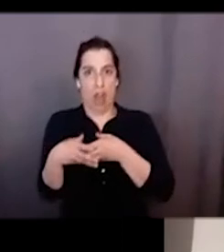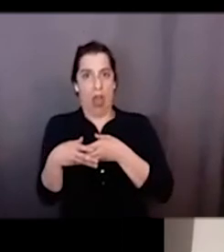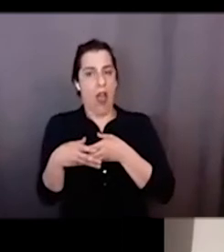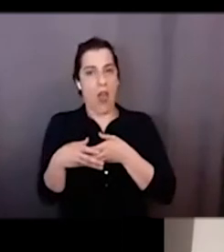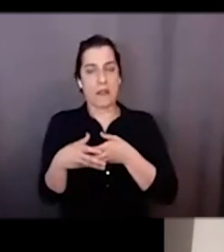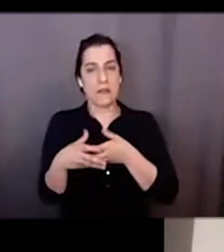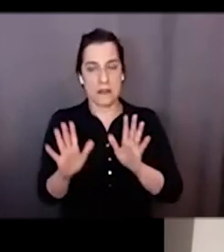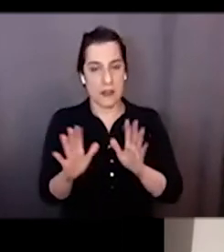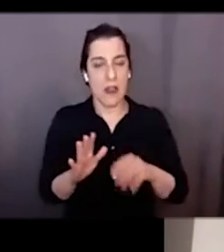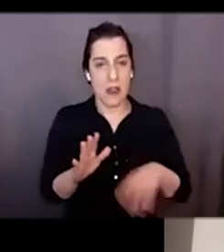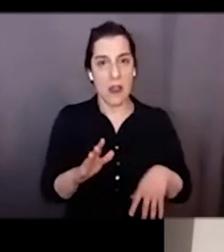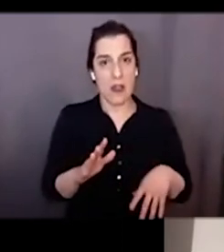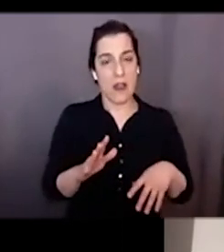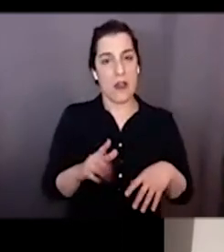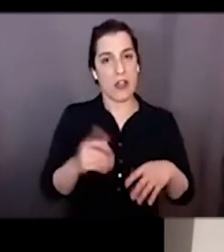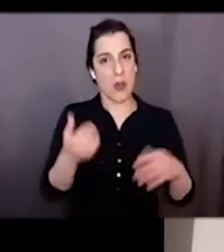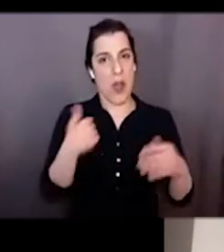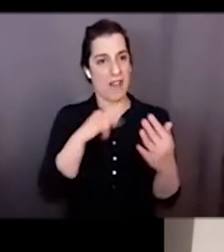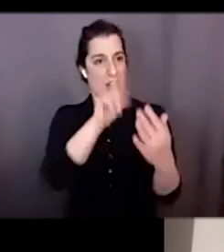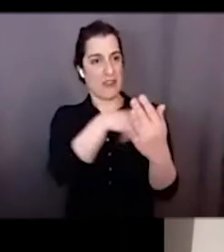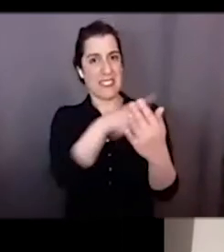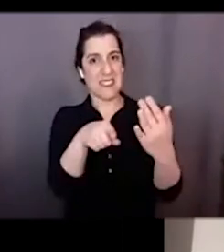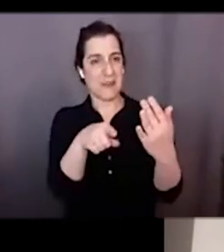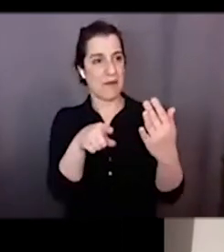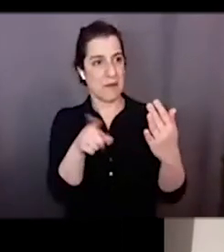So they shared this criticism towards the iSTYLE establishment, um,